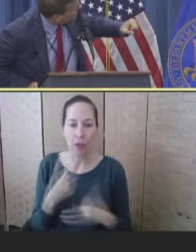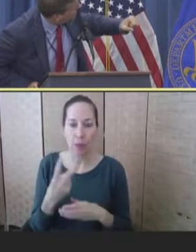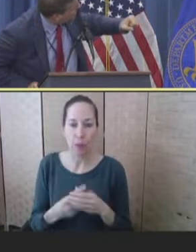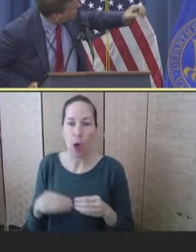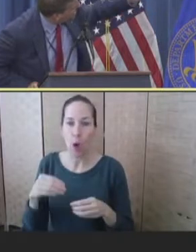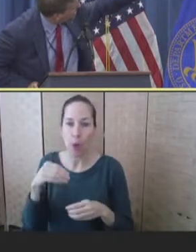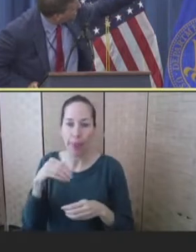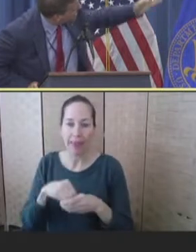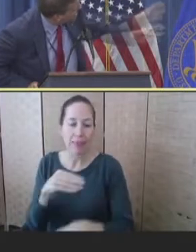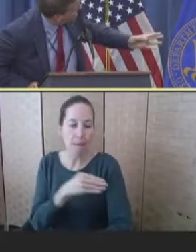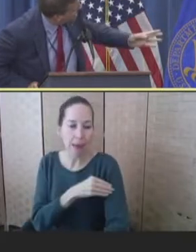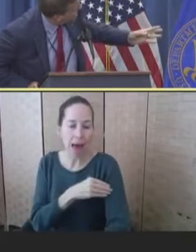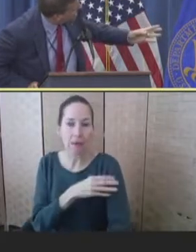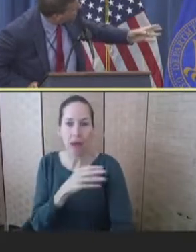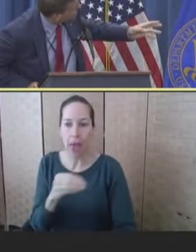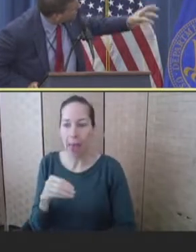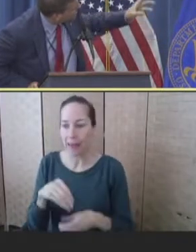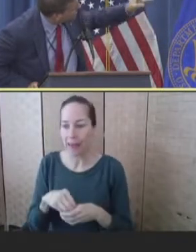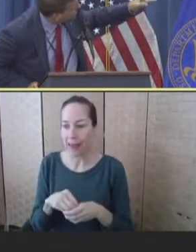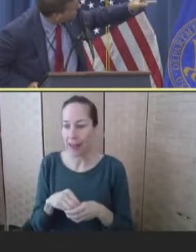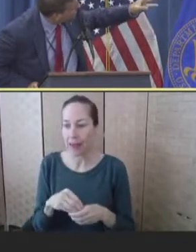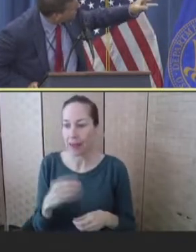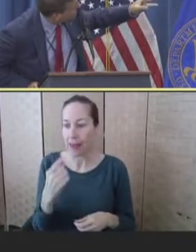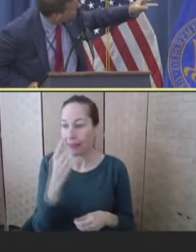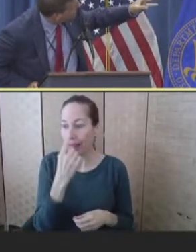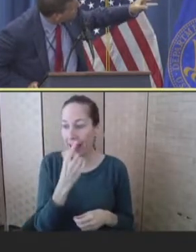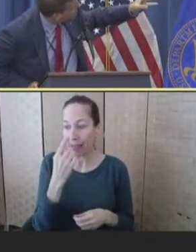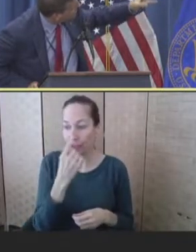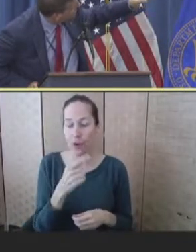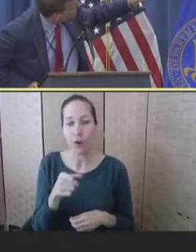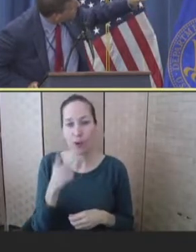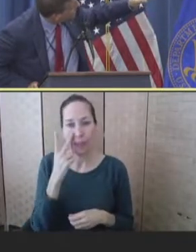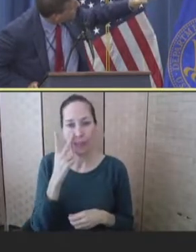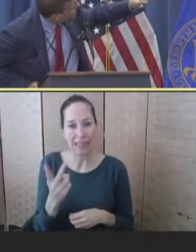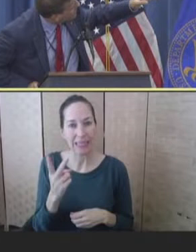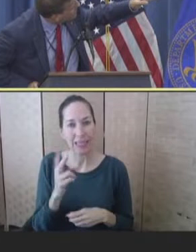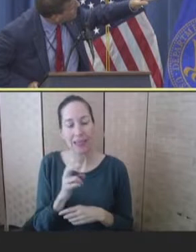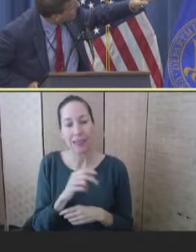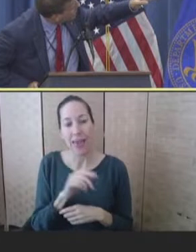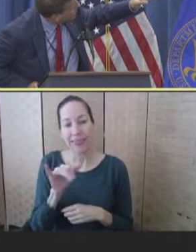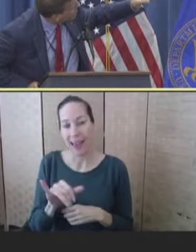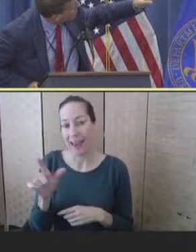And then the pathology that left column, you see there's much more inflammation and pneumonia